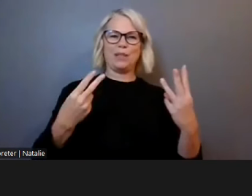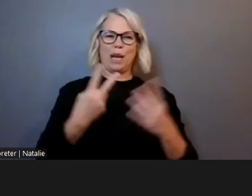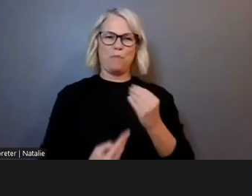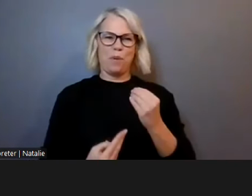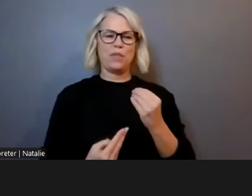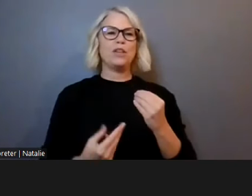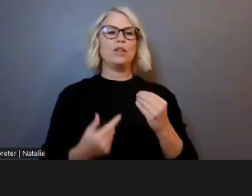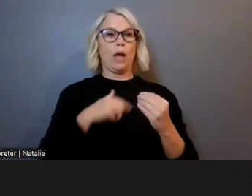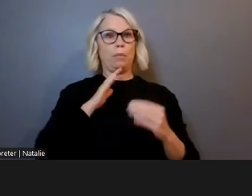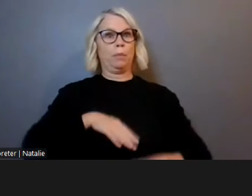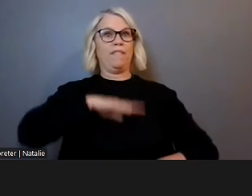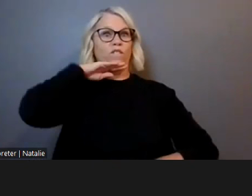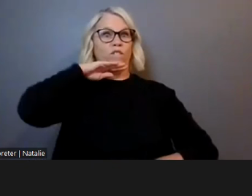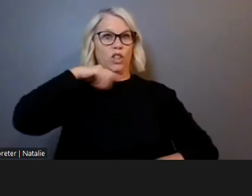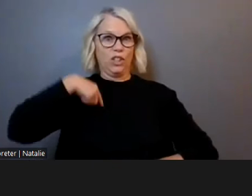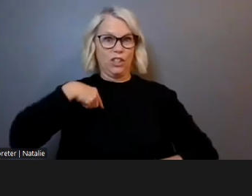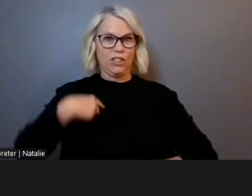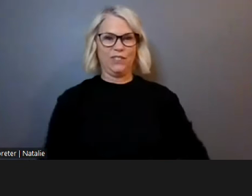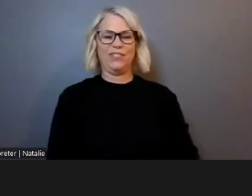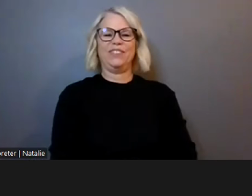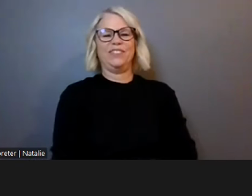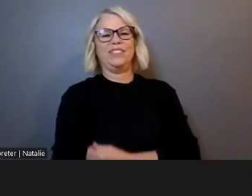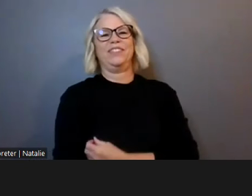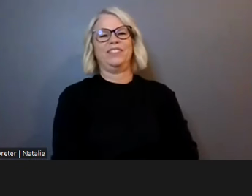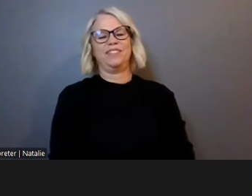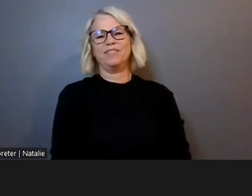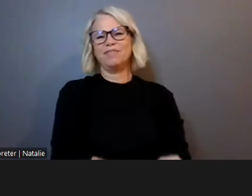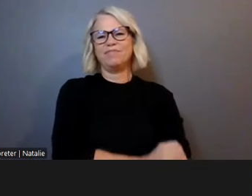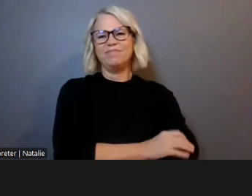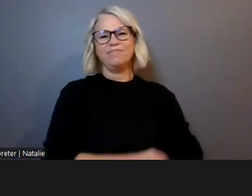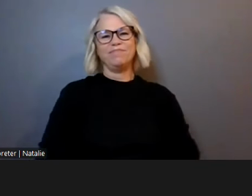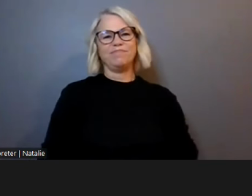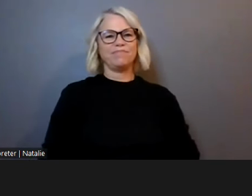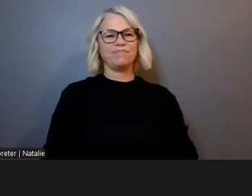I will be very full.